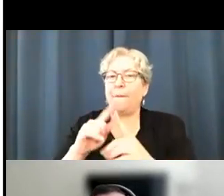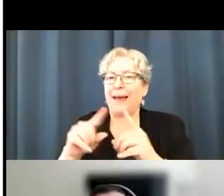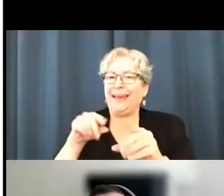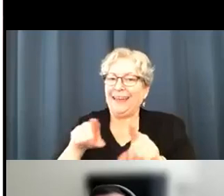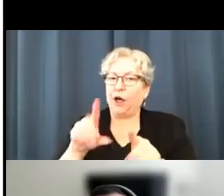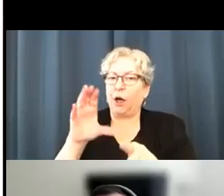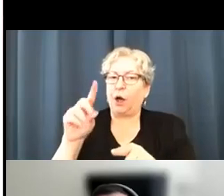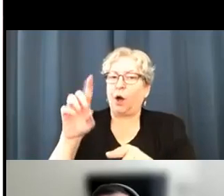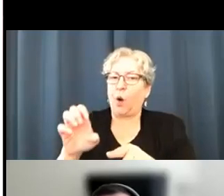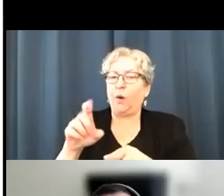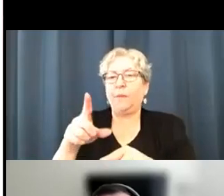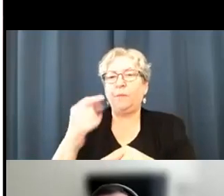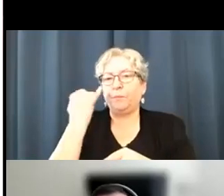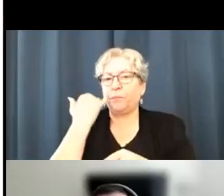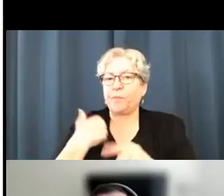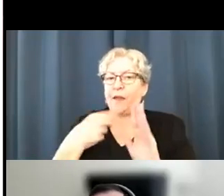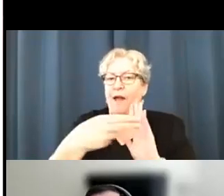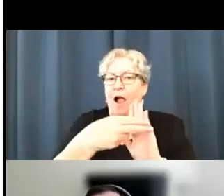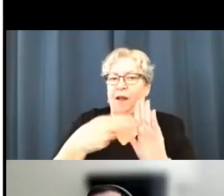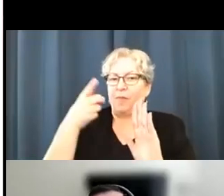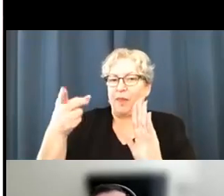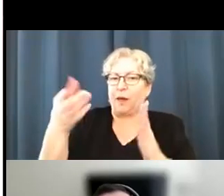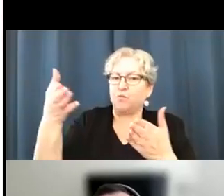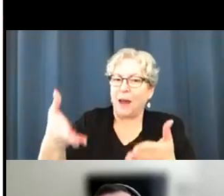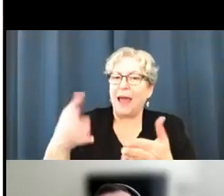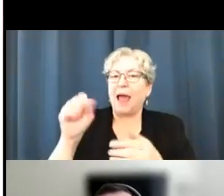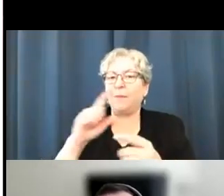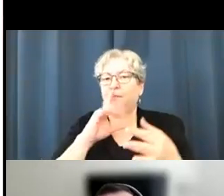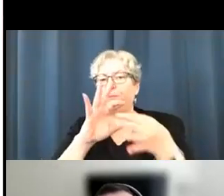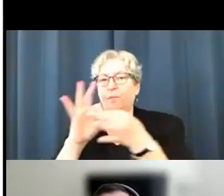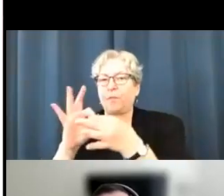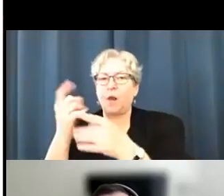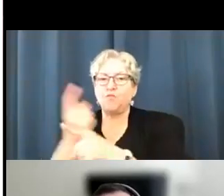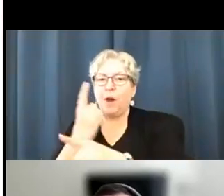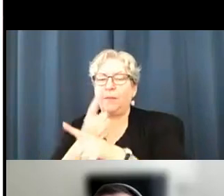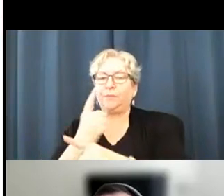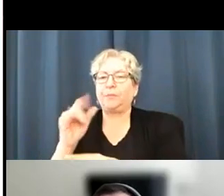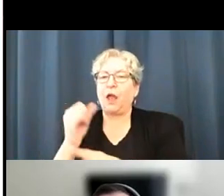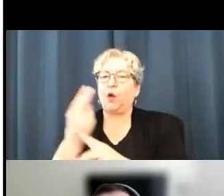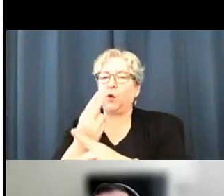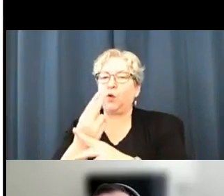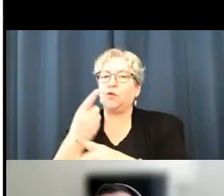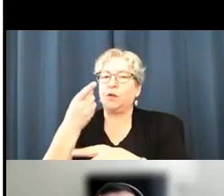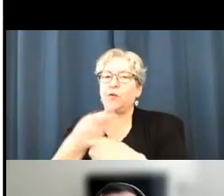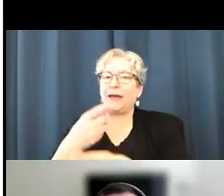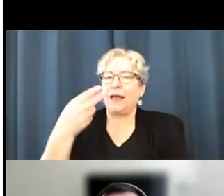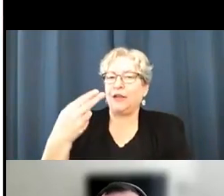even if you have a label there that's present, they also have to be associated properly using like correct HTML Markup. And there's lots of ways you can look up